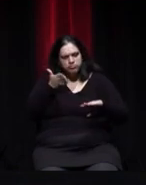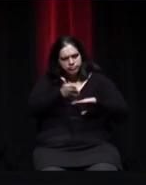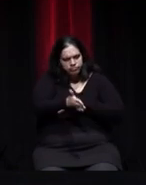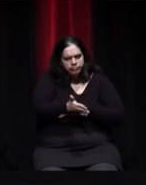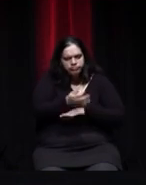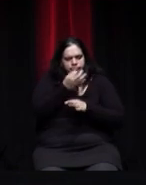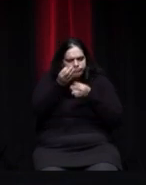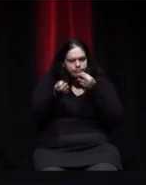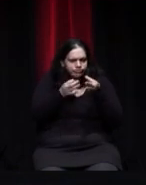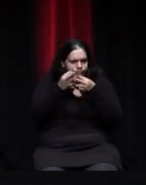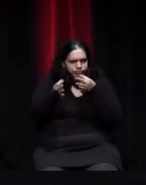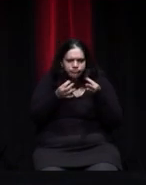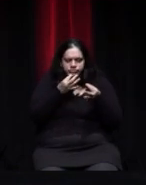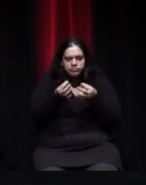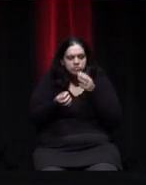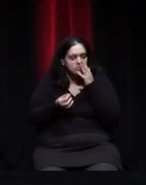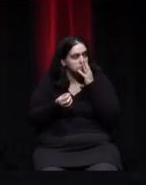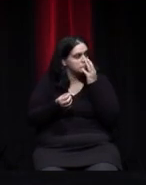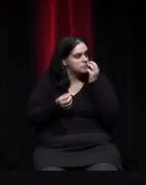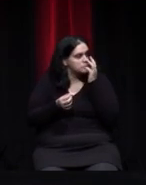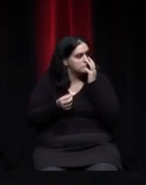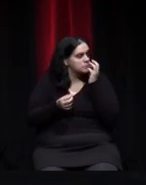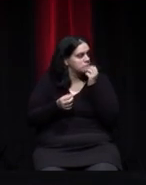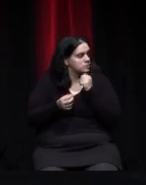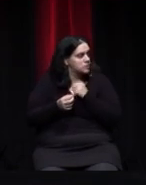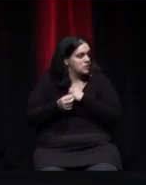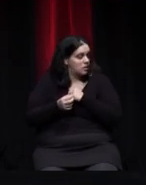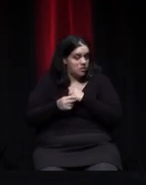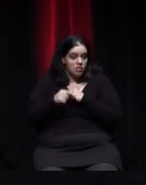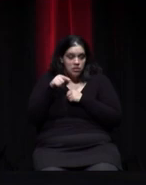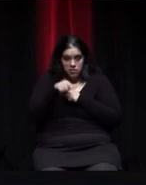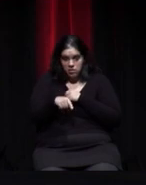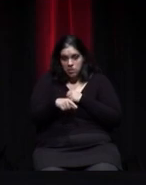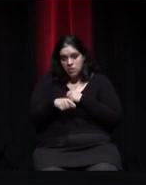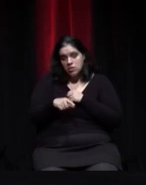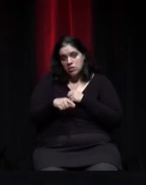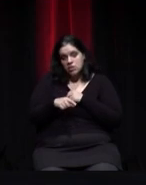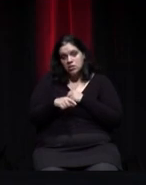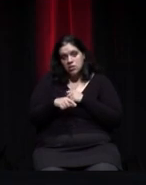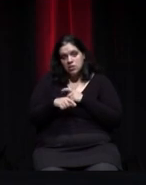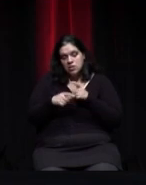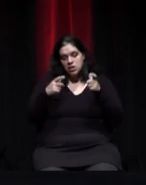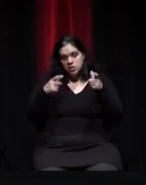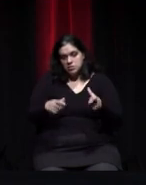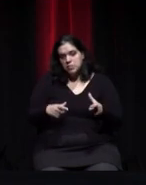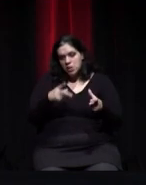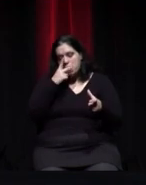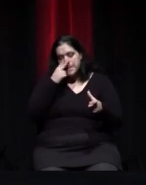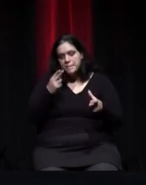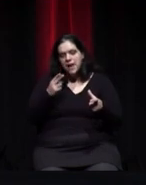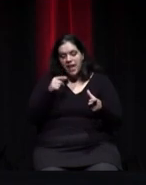one felt as a space of opinions.